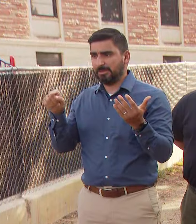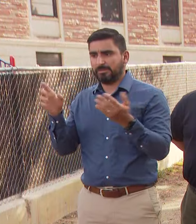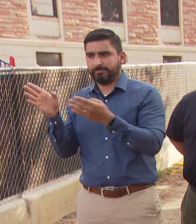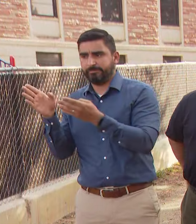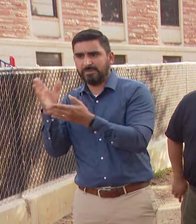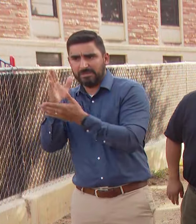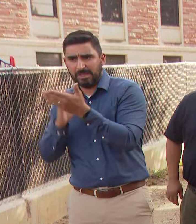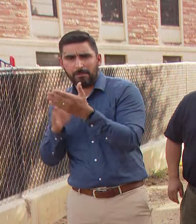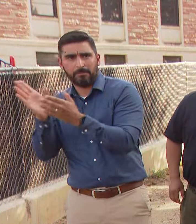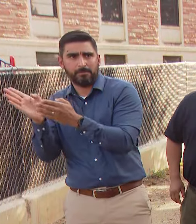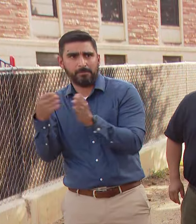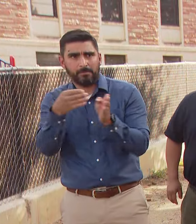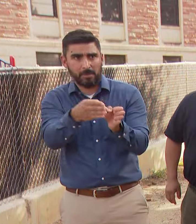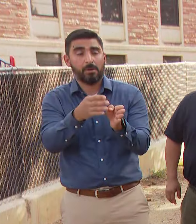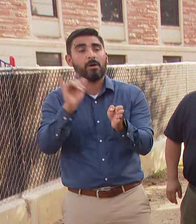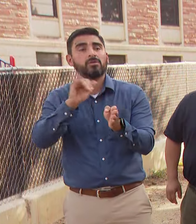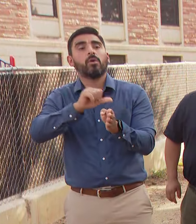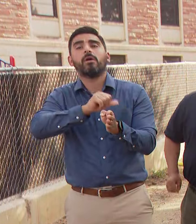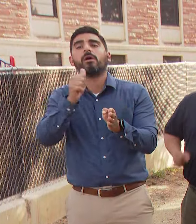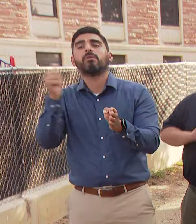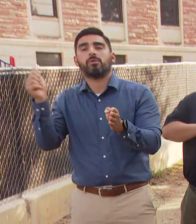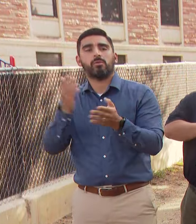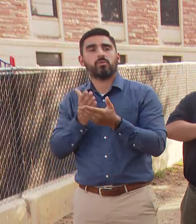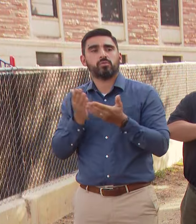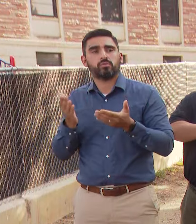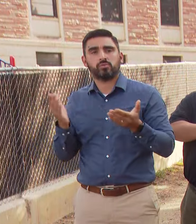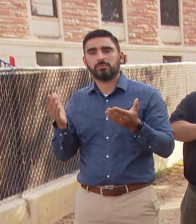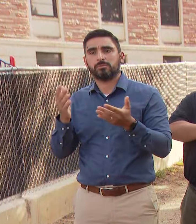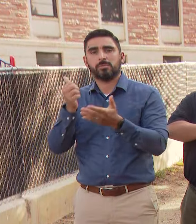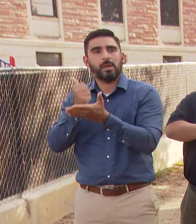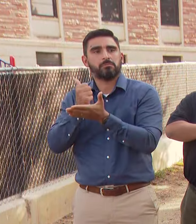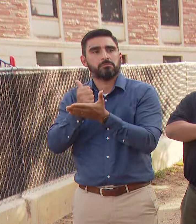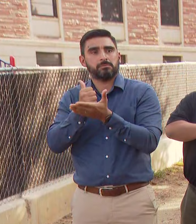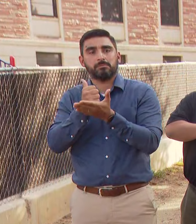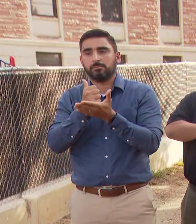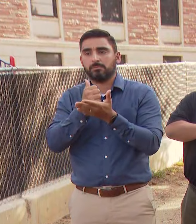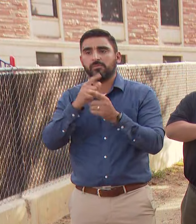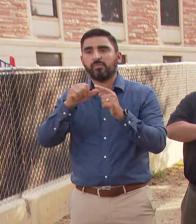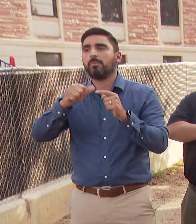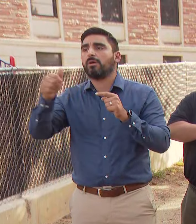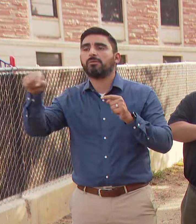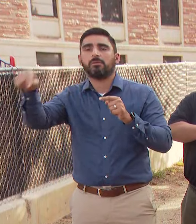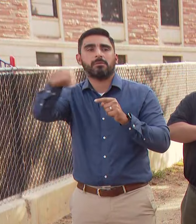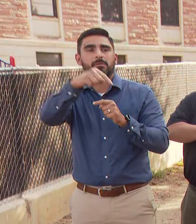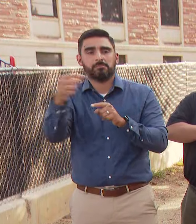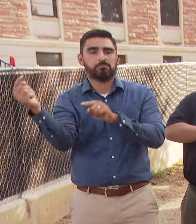We also brought additional resources from our other stations nearby to this call as well.